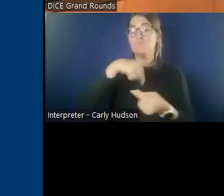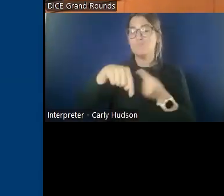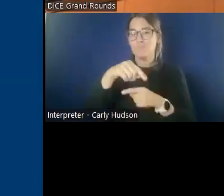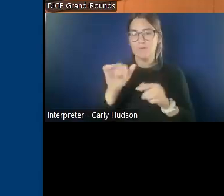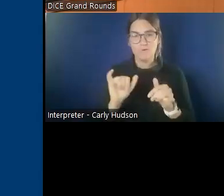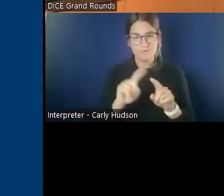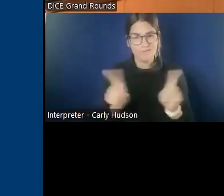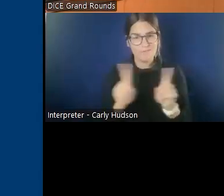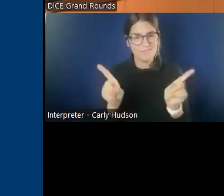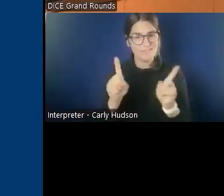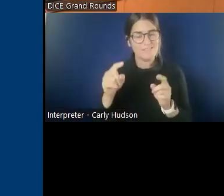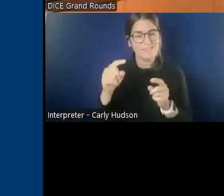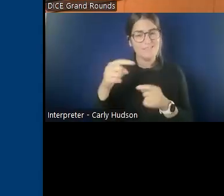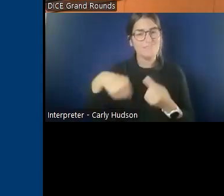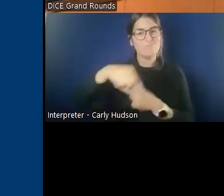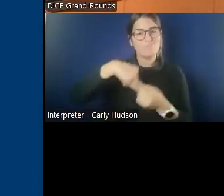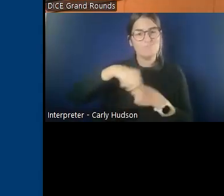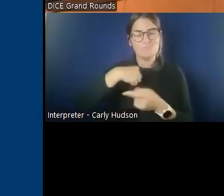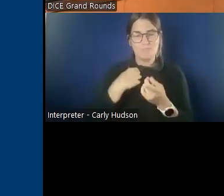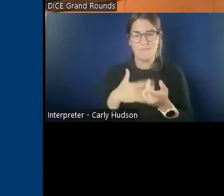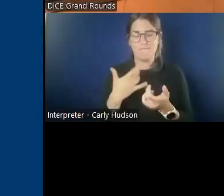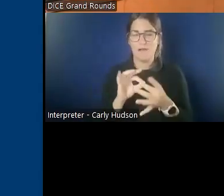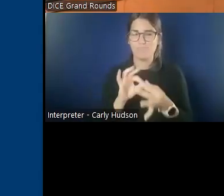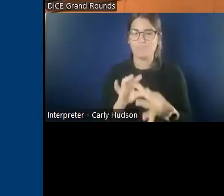um I don't know contributes to a sense of belonging that I think I struggled to put it